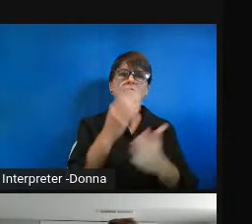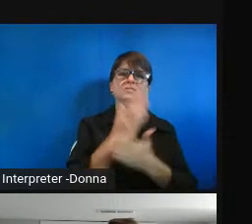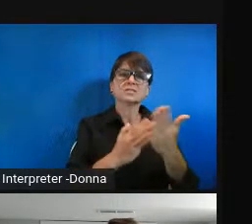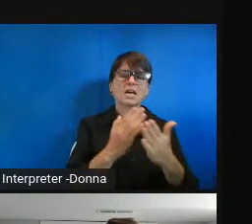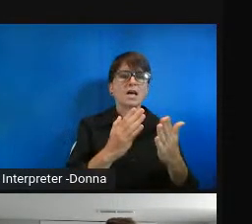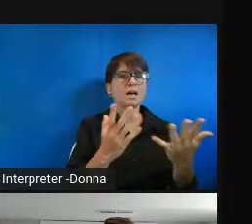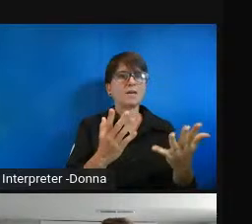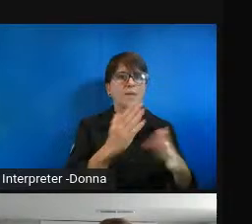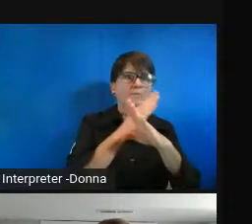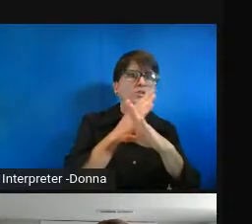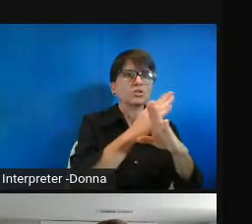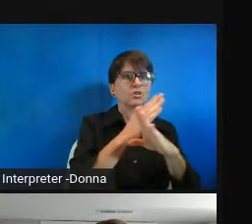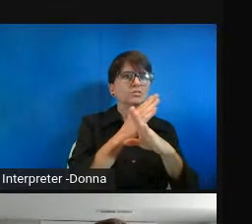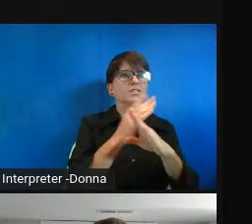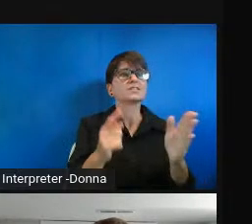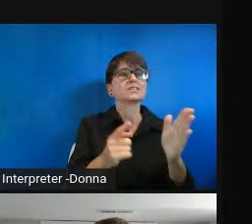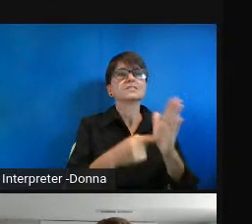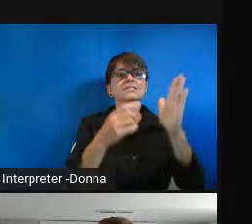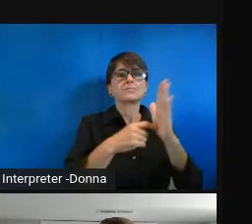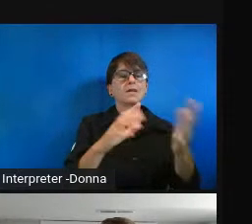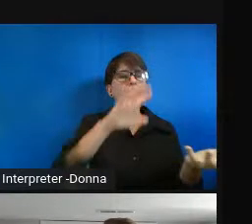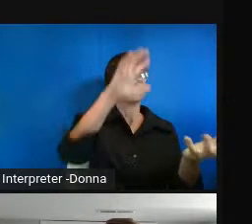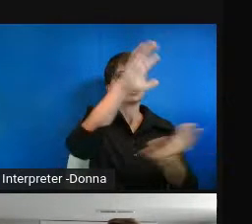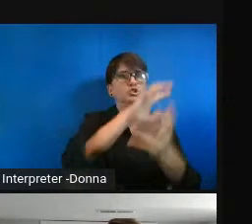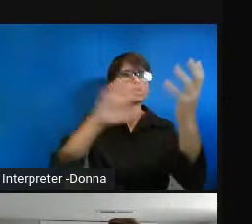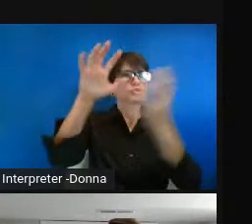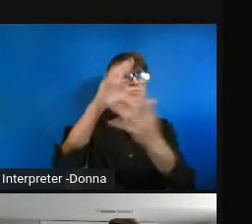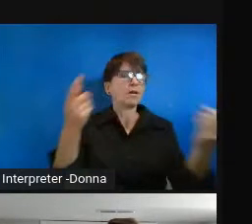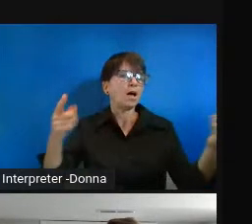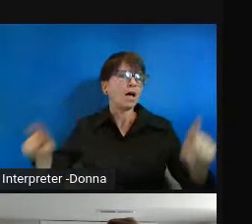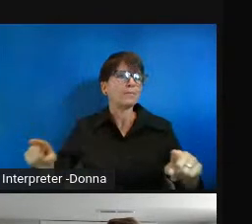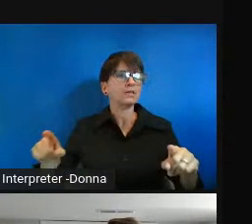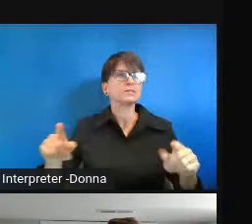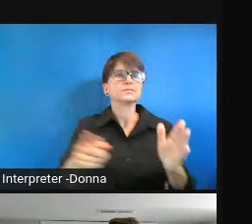Throughout my years of walking this path, I have encountered obstacles.